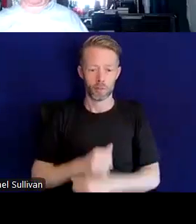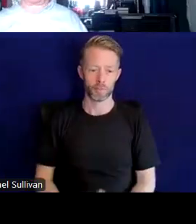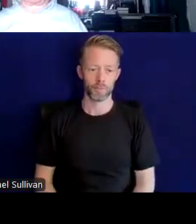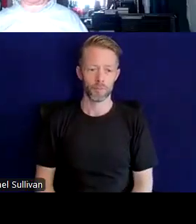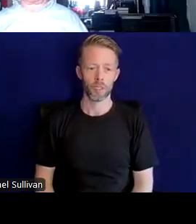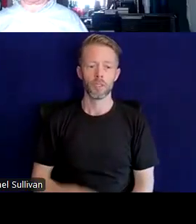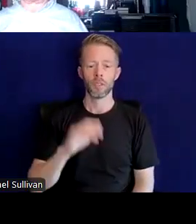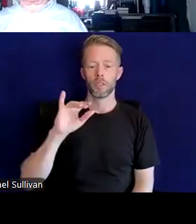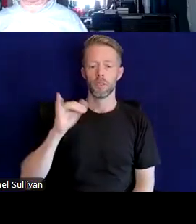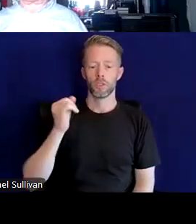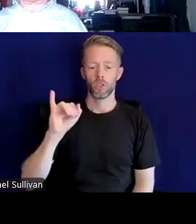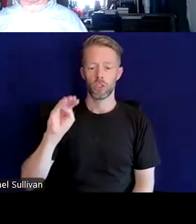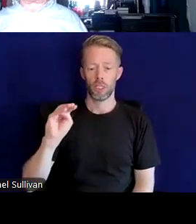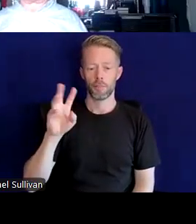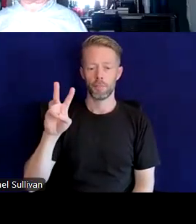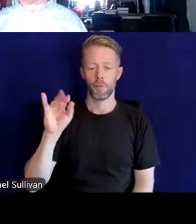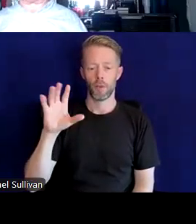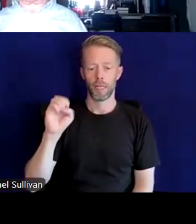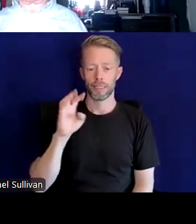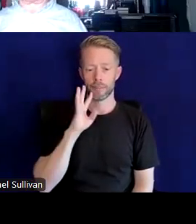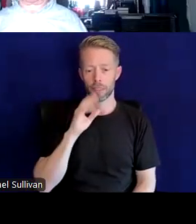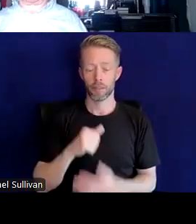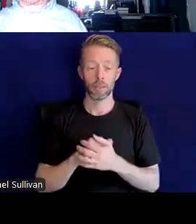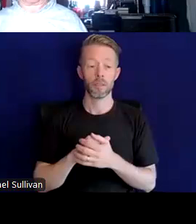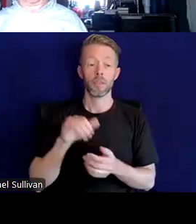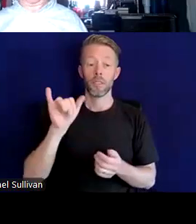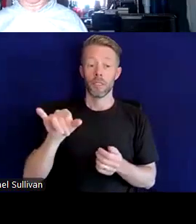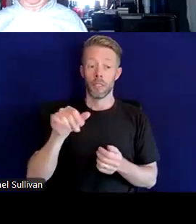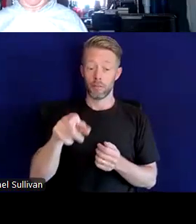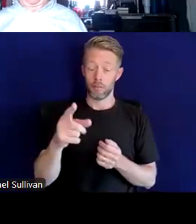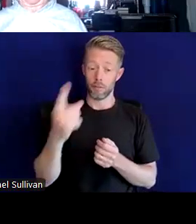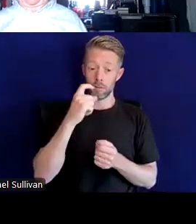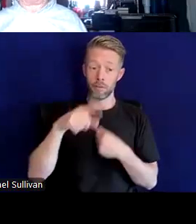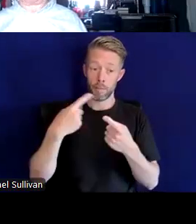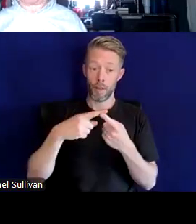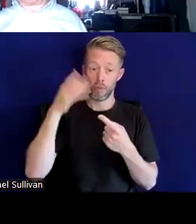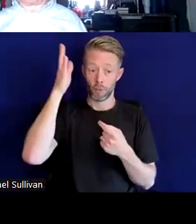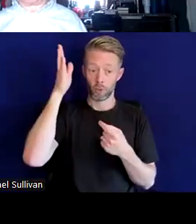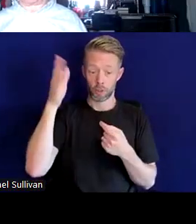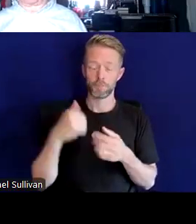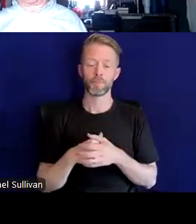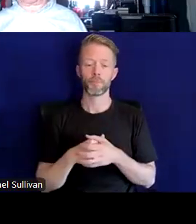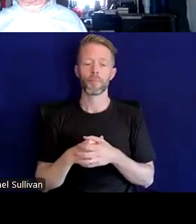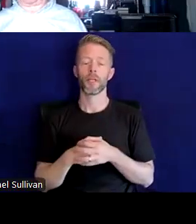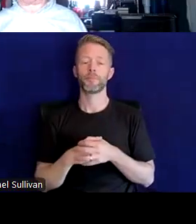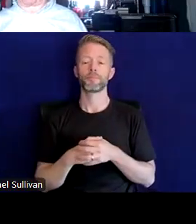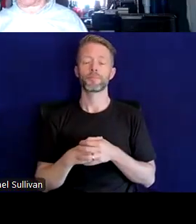look at that particular question Jim: This is Jim Wice. When I about the future, I feel